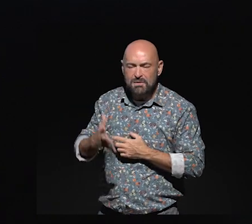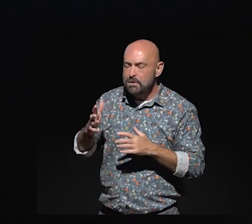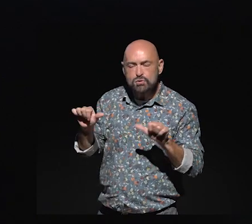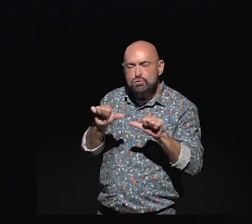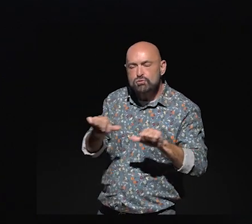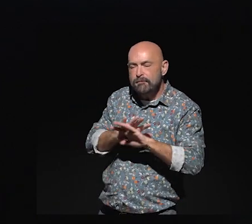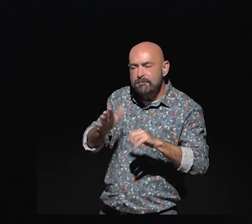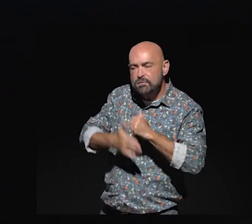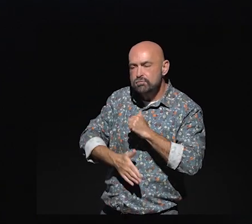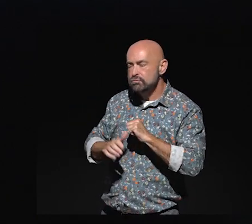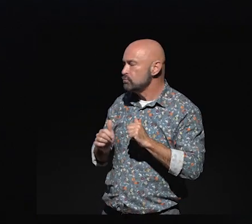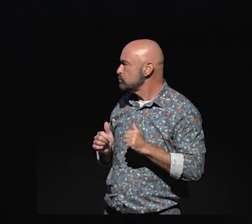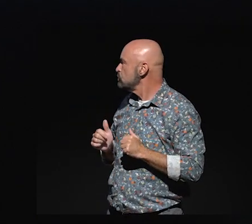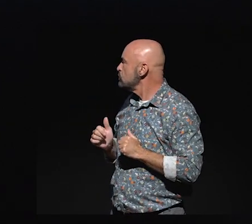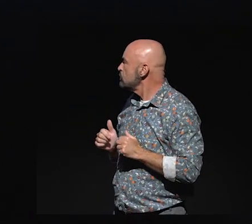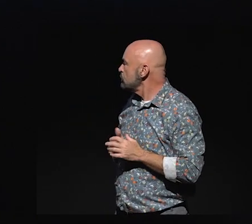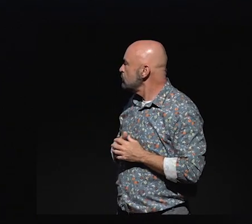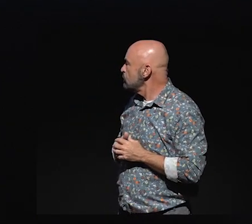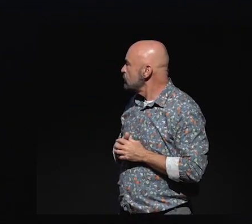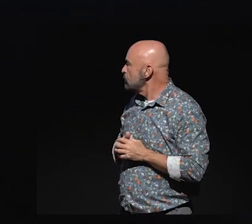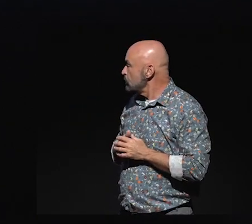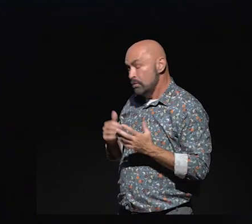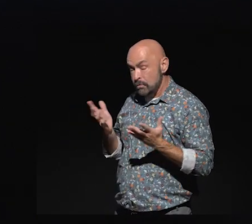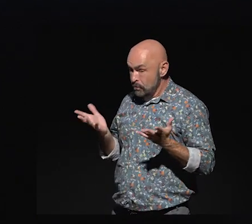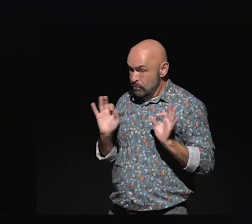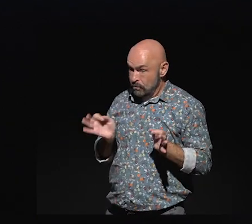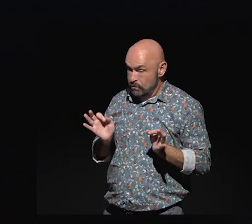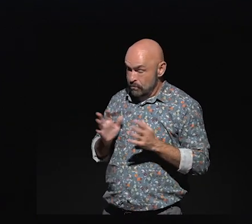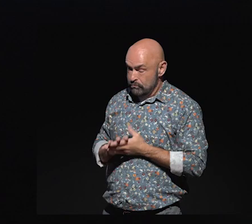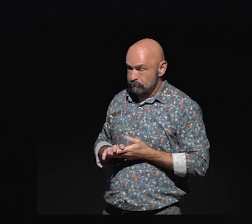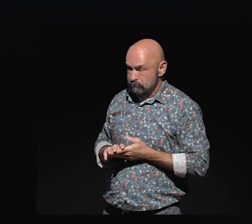What more does he need than this to show his beautiful wife?